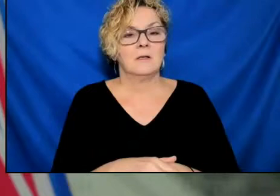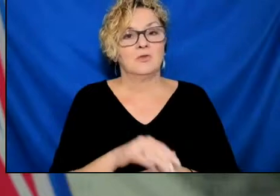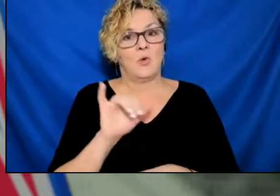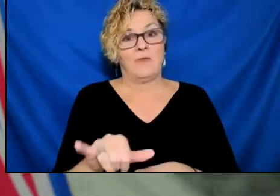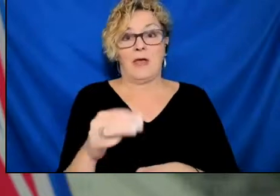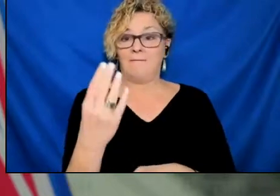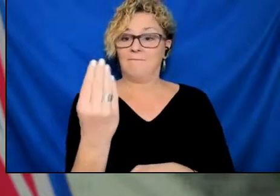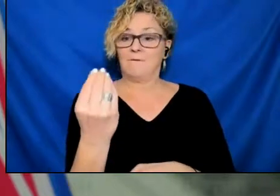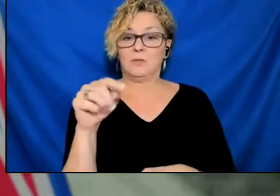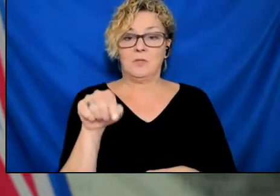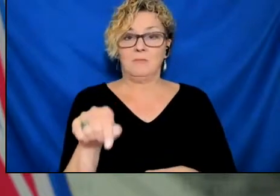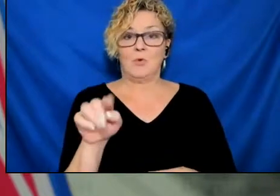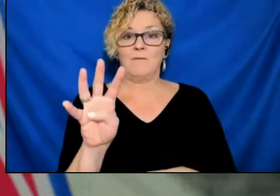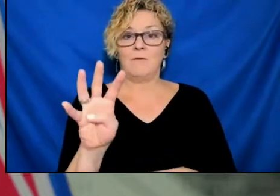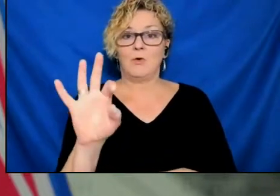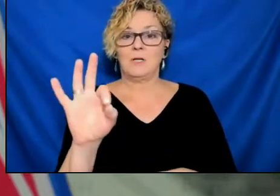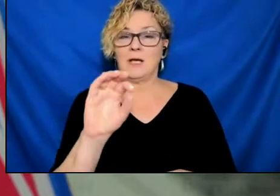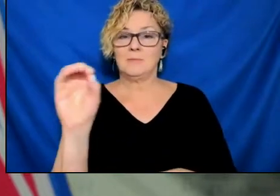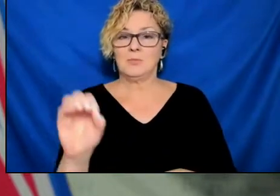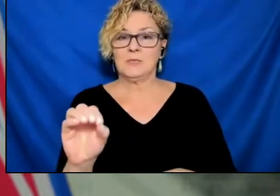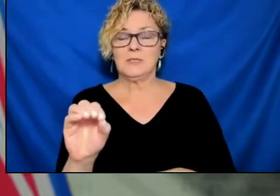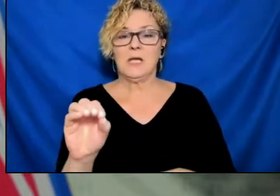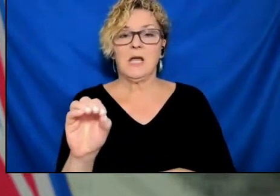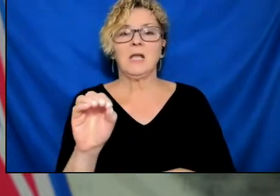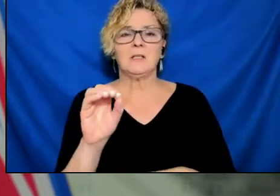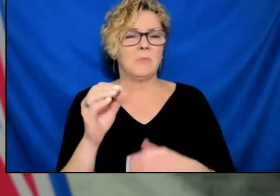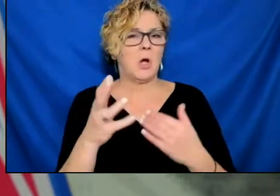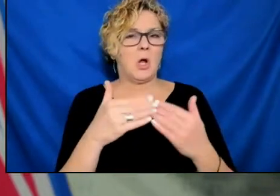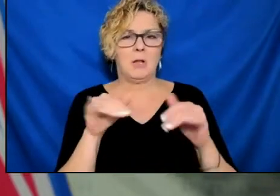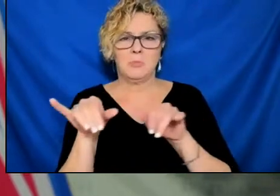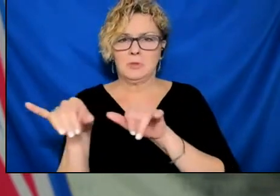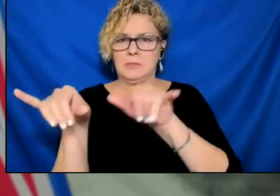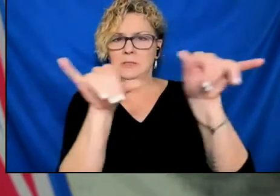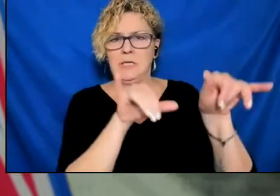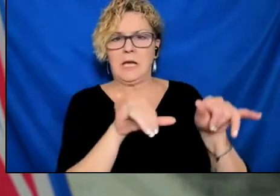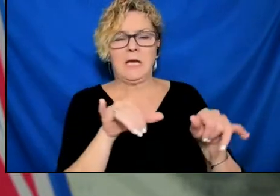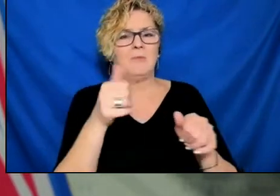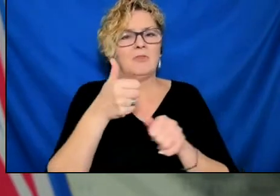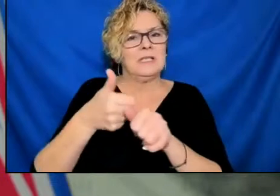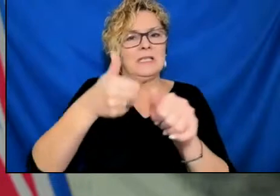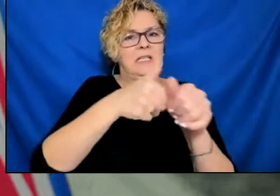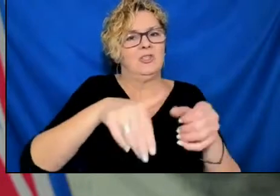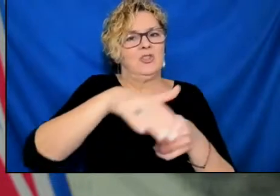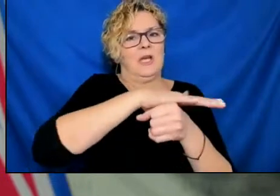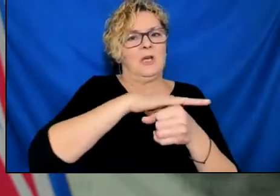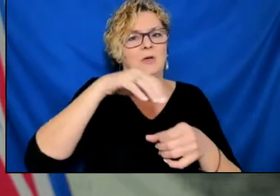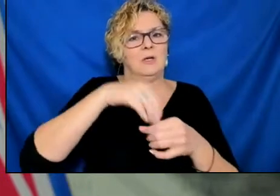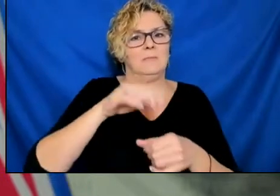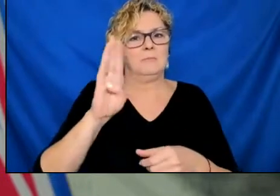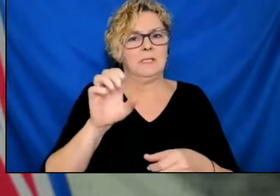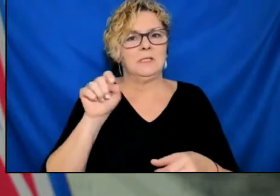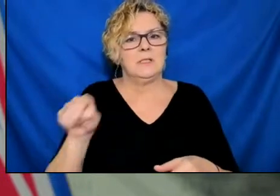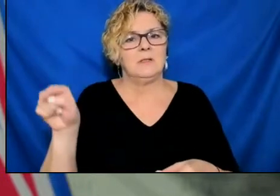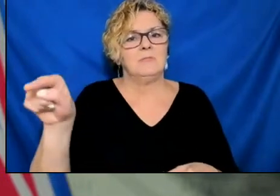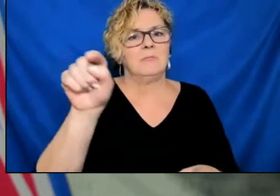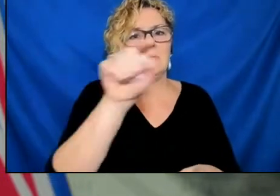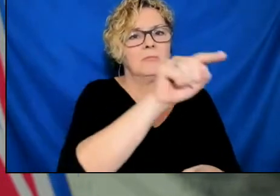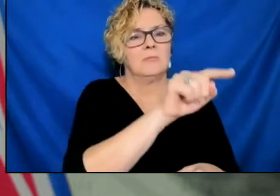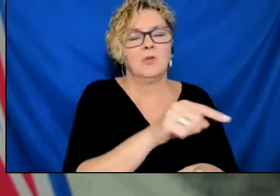20% yesterday. But that 14.49% is really the same in every health authority.